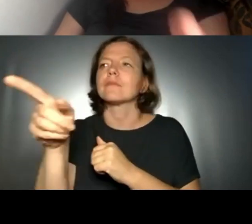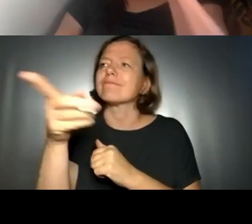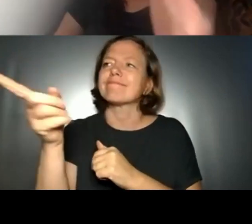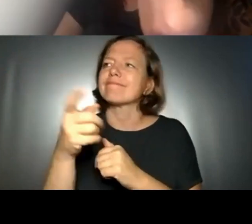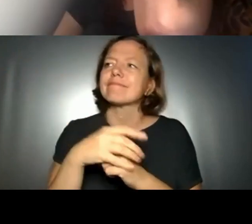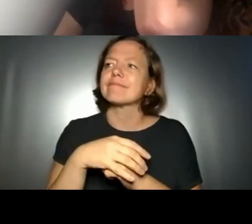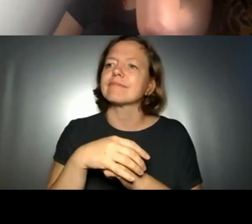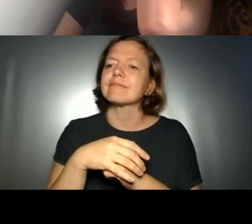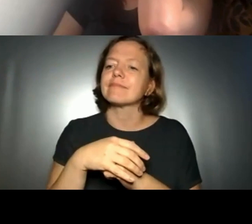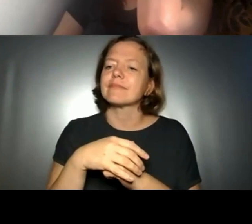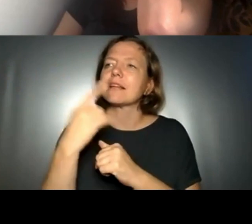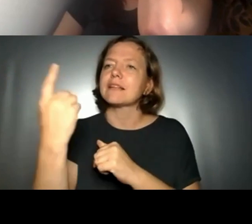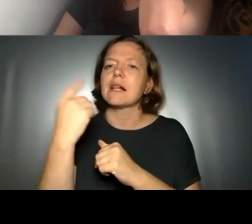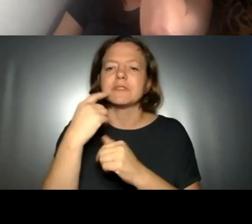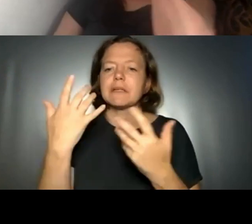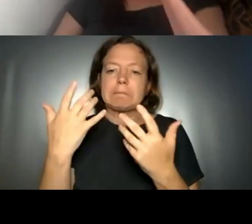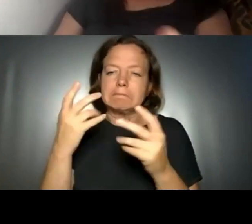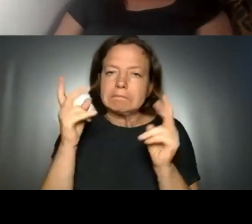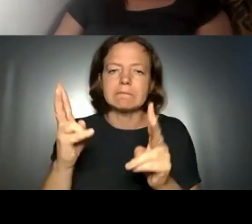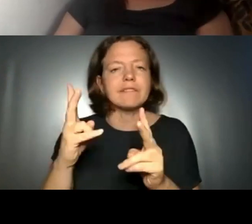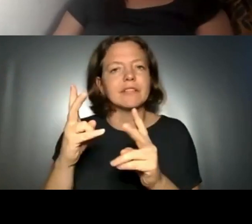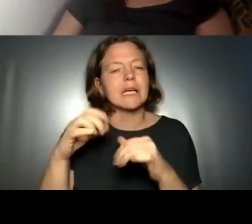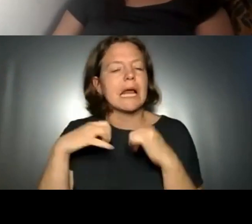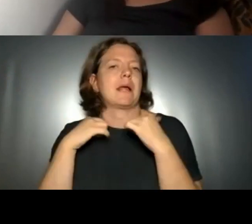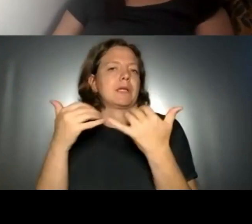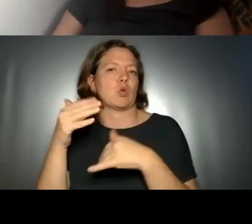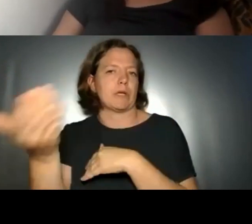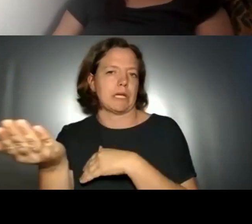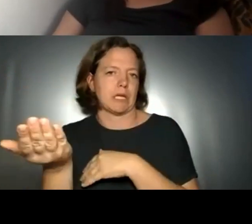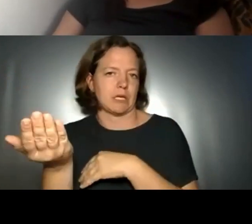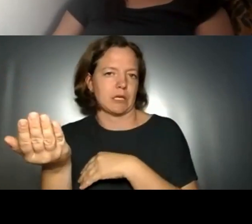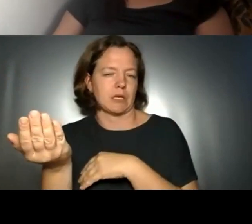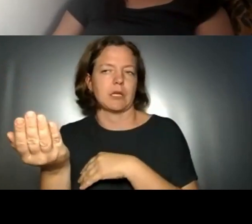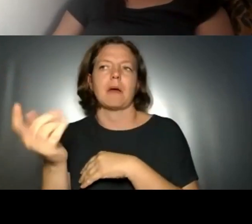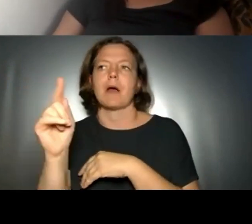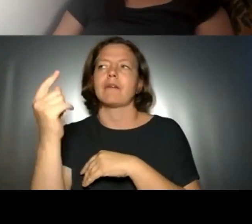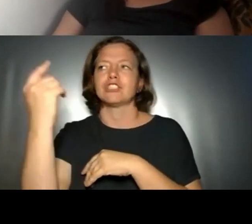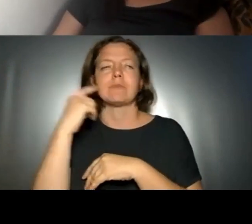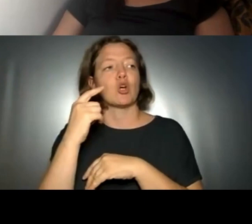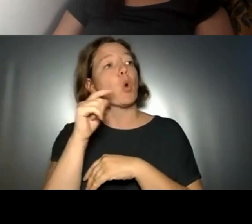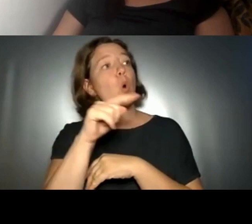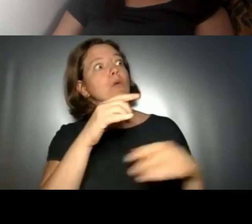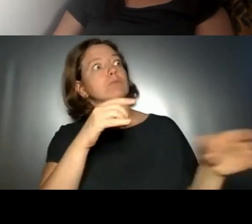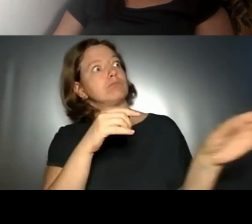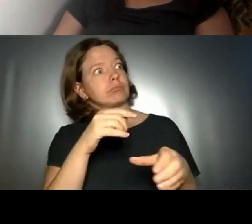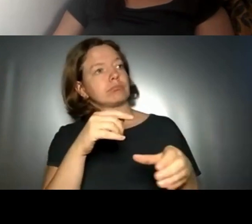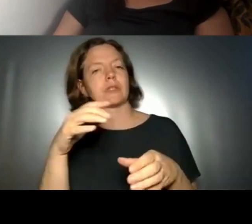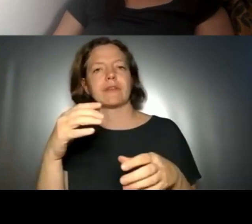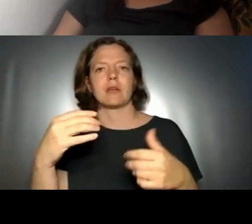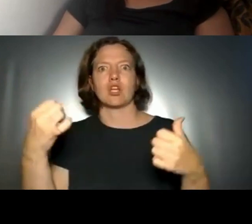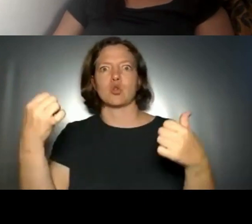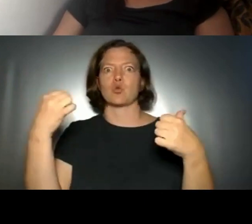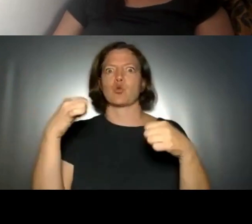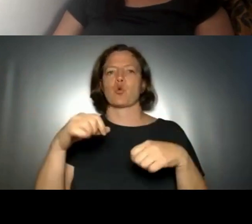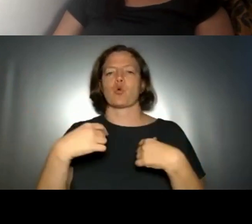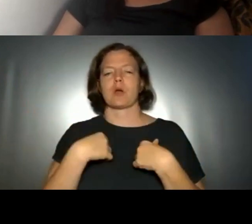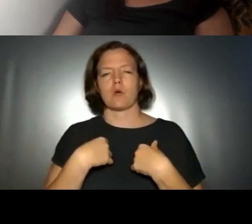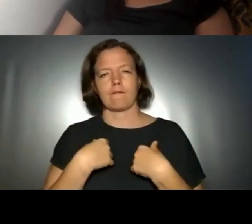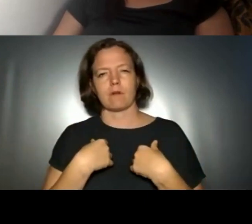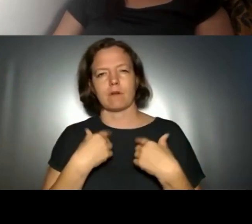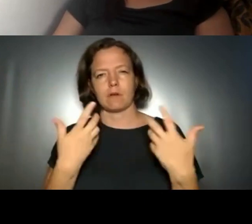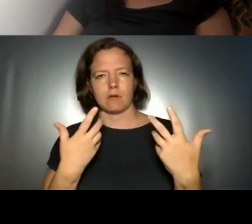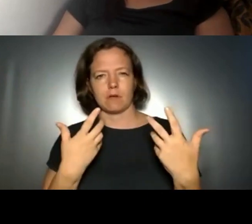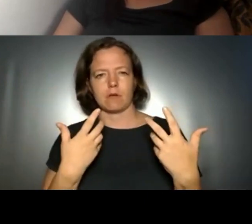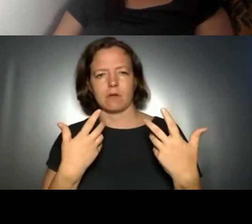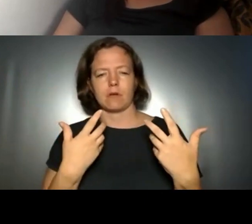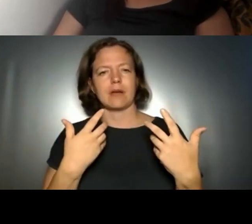And so, yes, the amount of pressure that one puts on oneself to do everything right is super real.